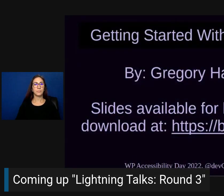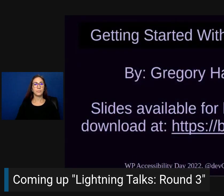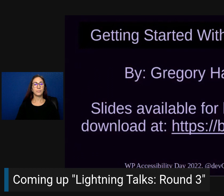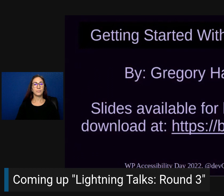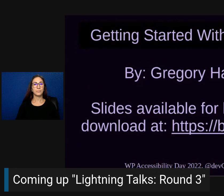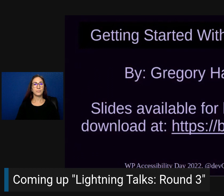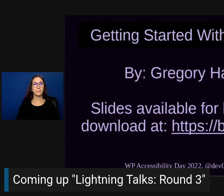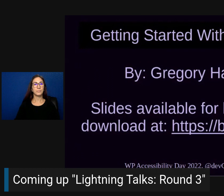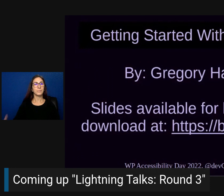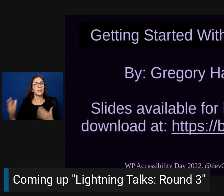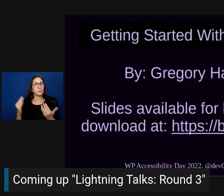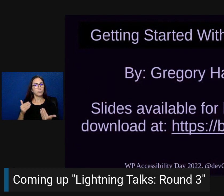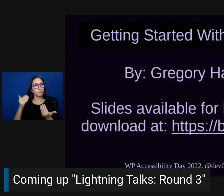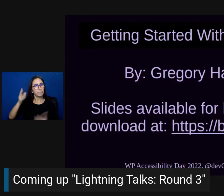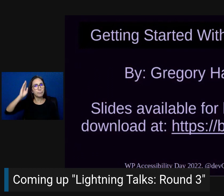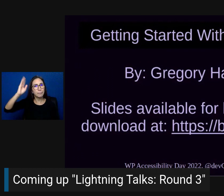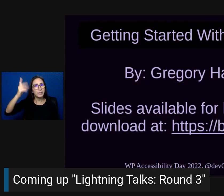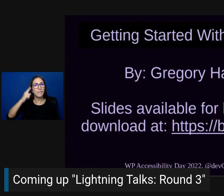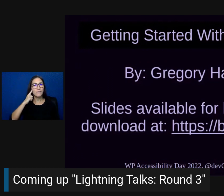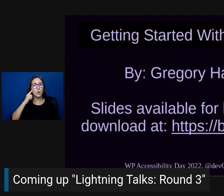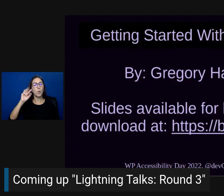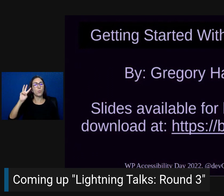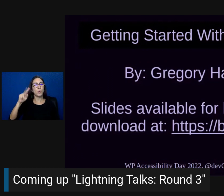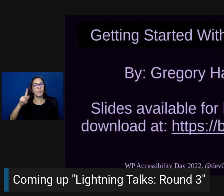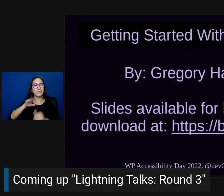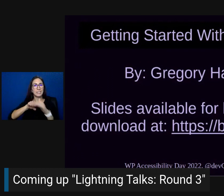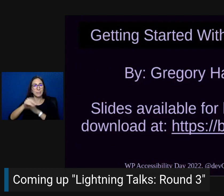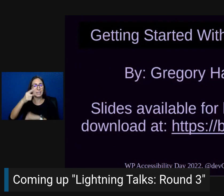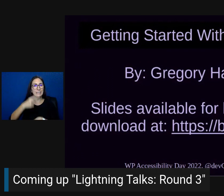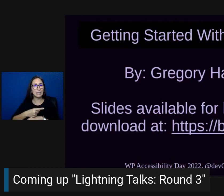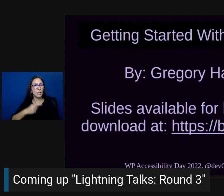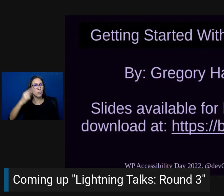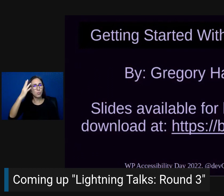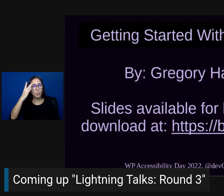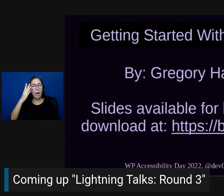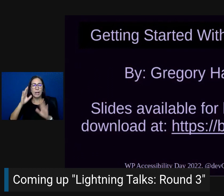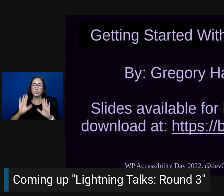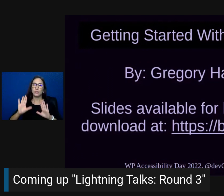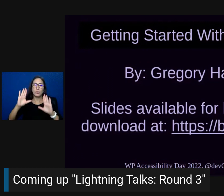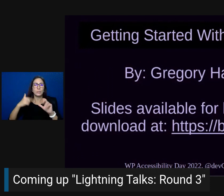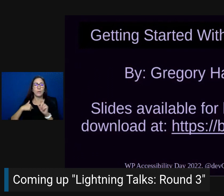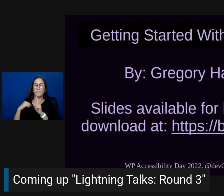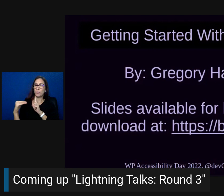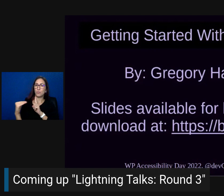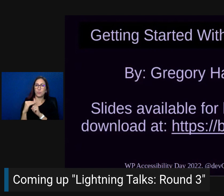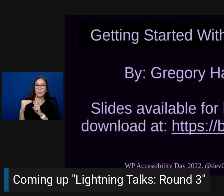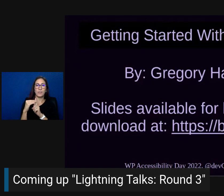It's because it's great to have a refresher for those who make it to themselves to be experts.